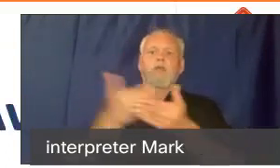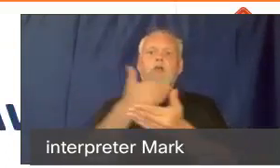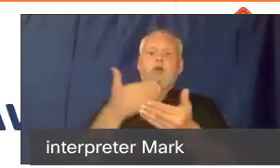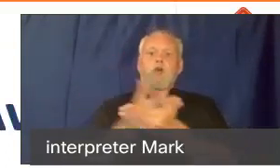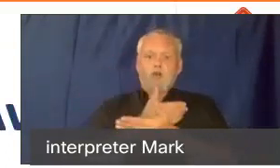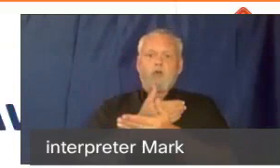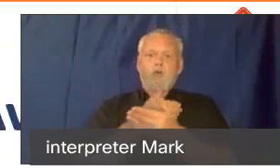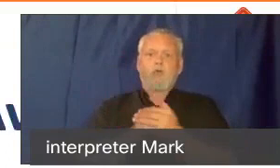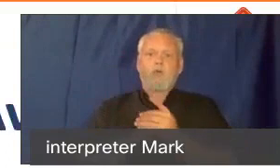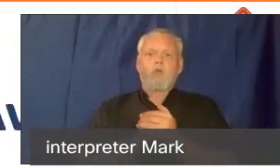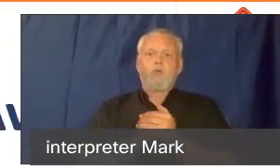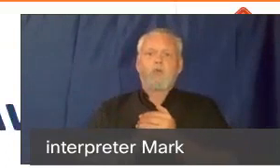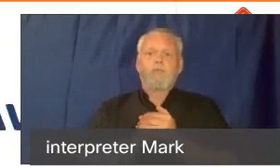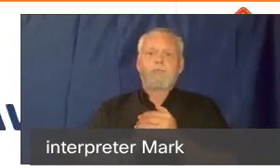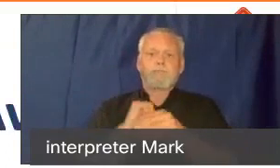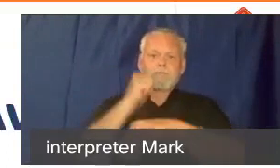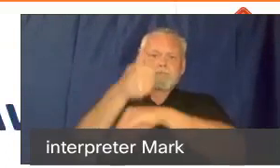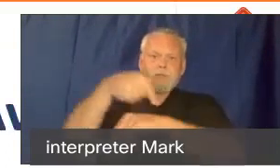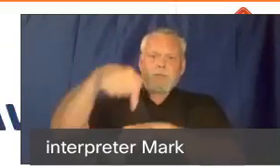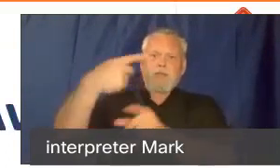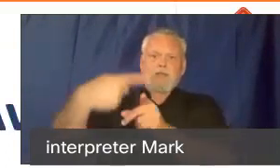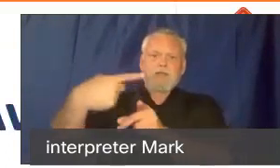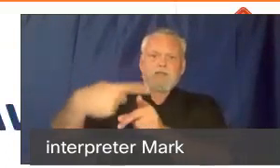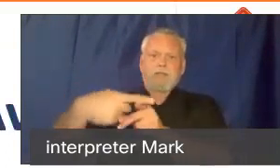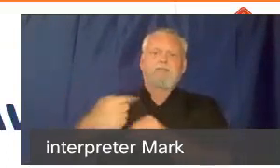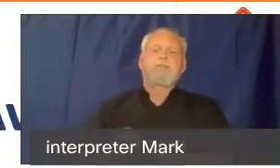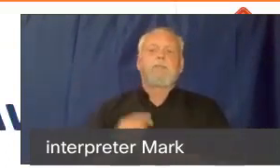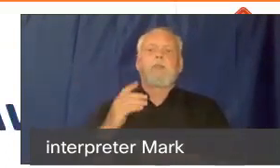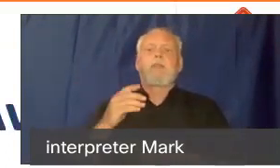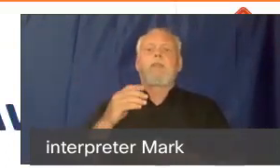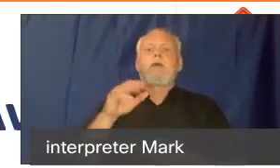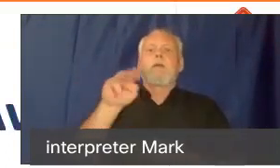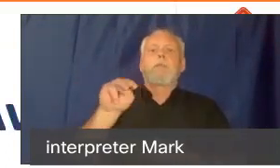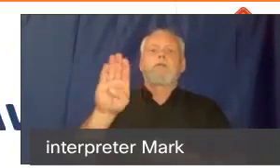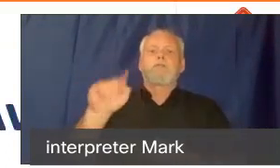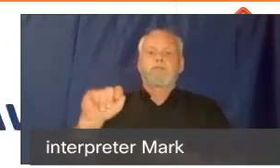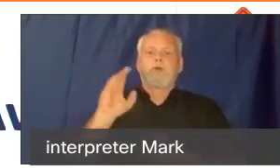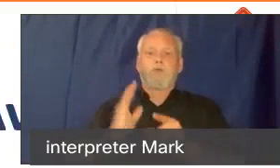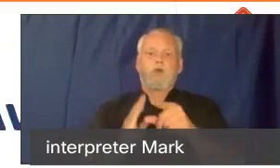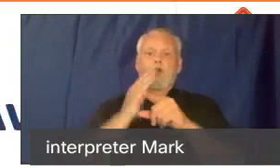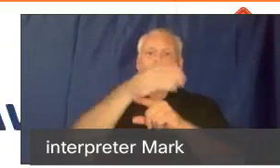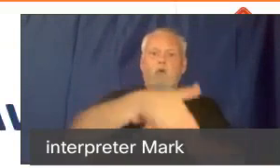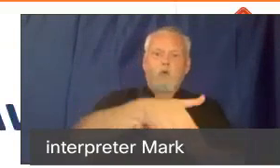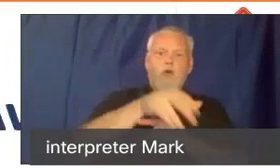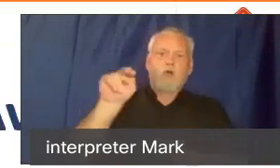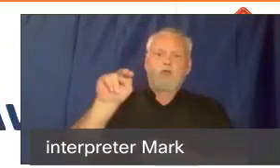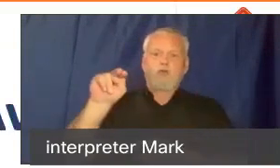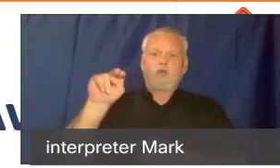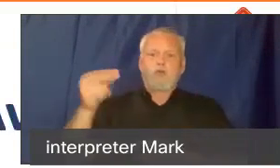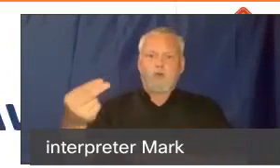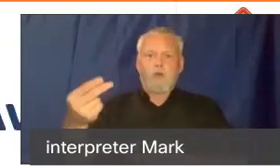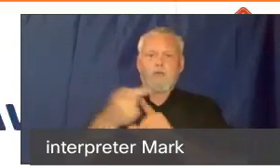Installed at this intersection, the mature branch trail will cross New Hampshire Avenue from South Dakota Avenue.